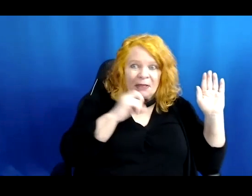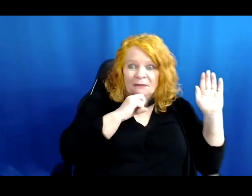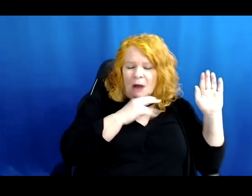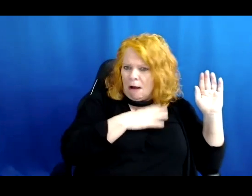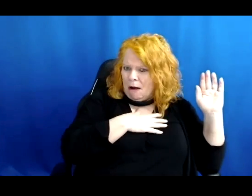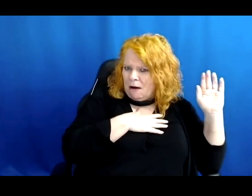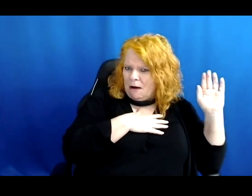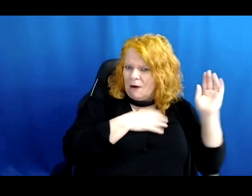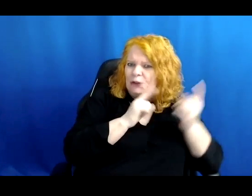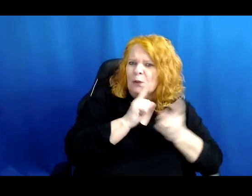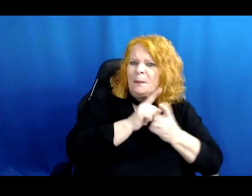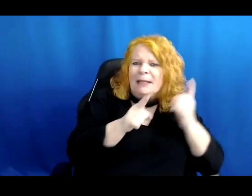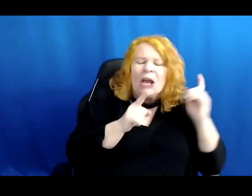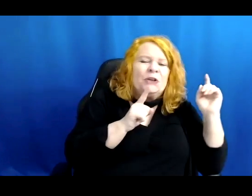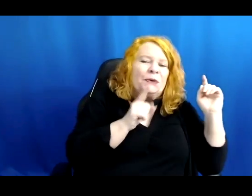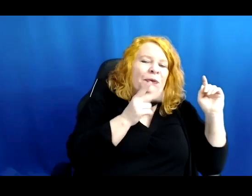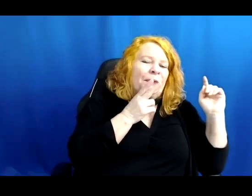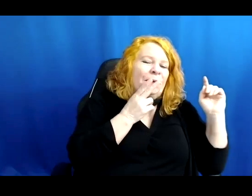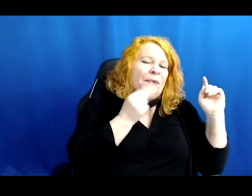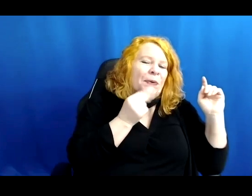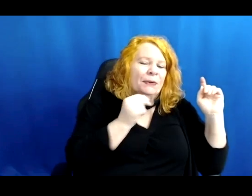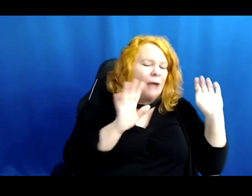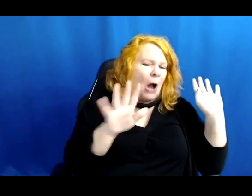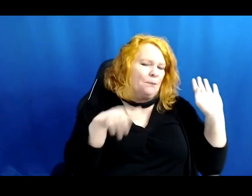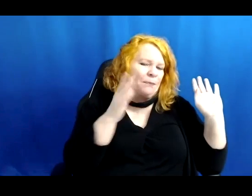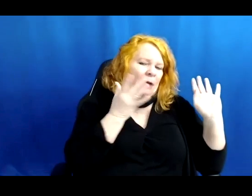sweetie, I absolutely love, love, love love love you.”